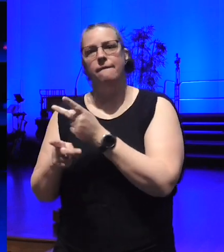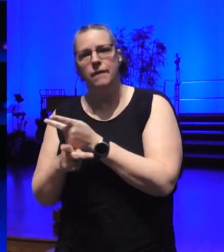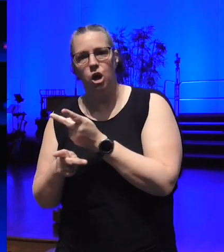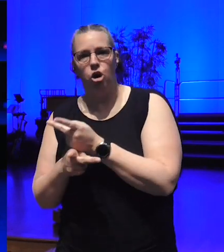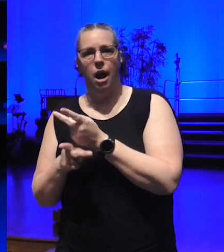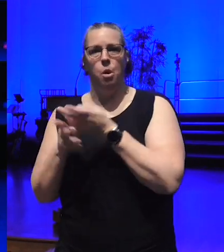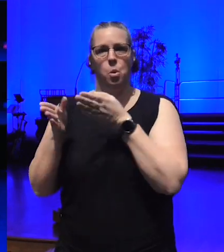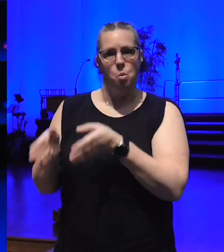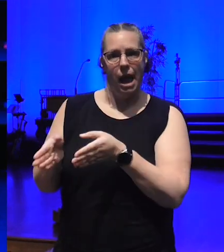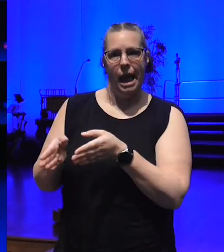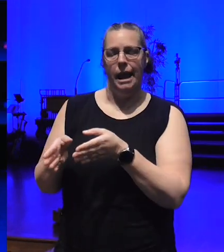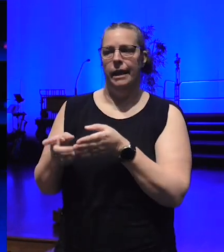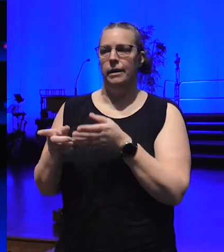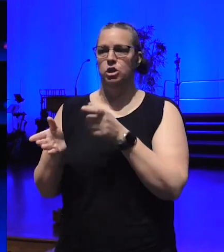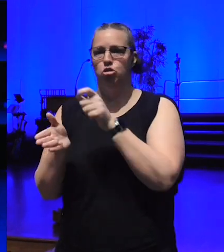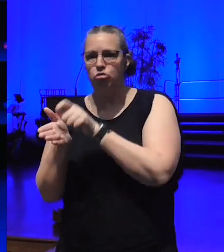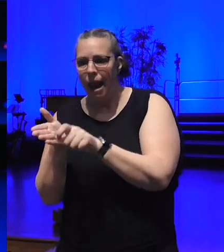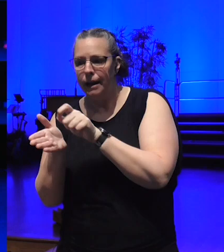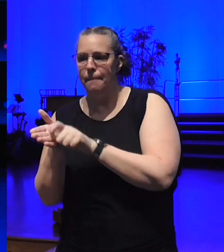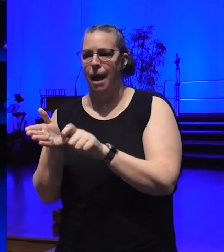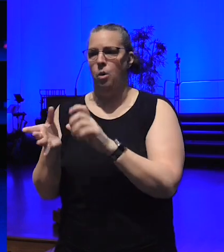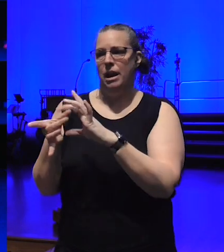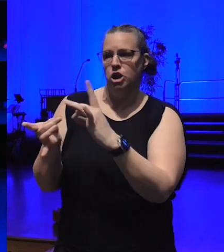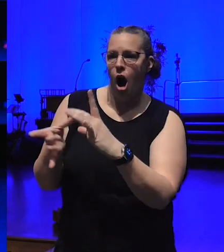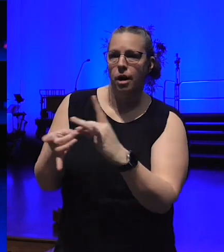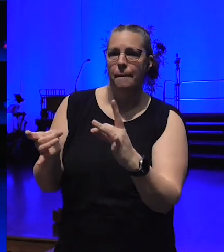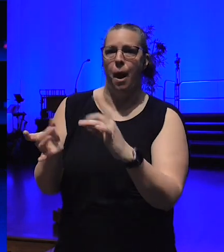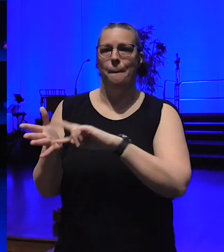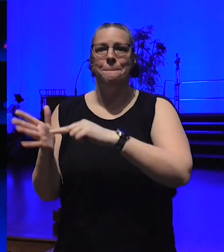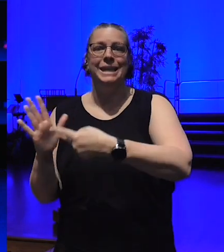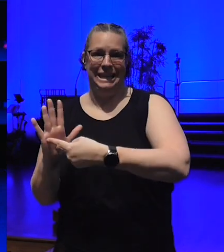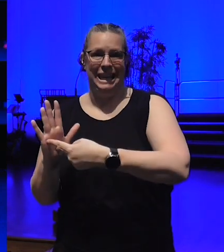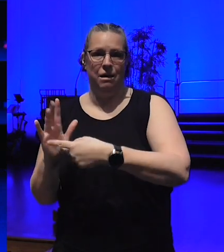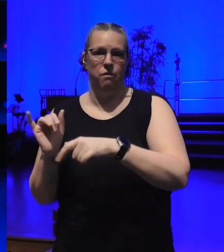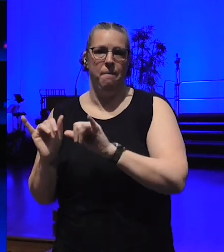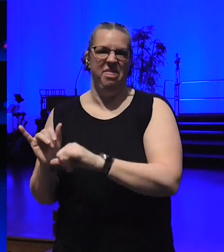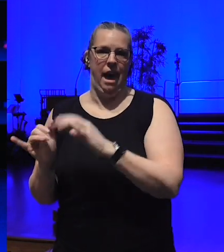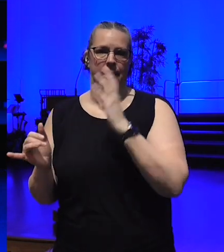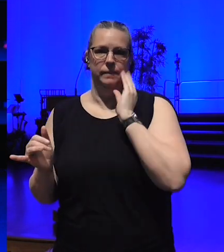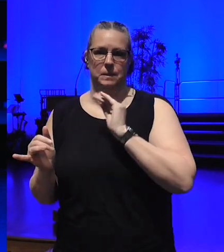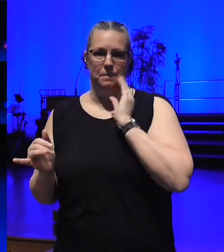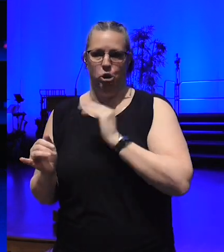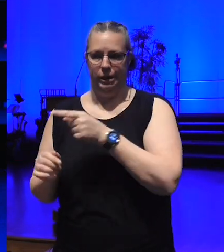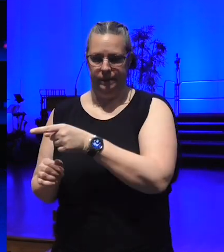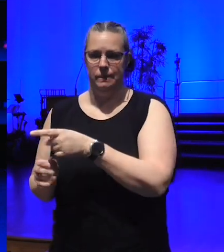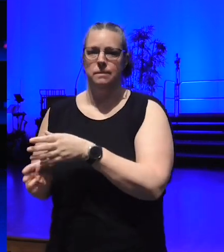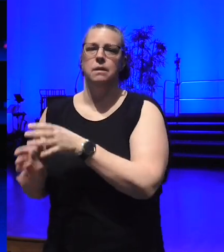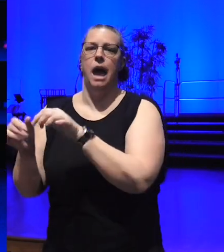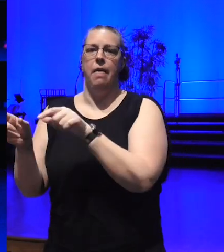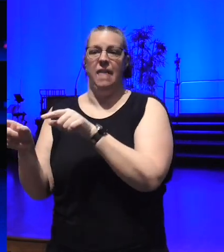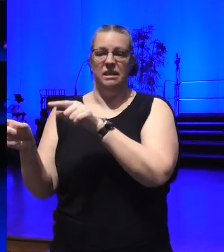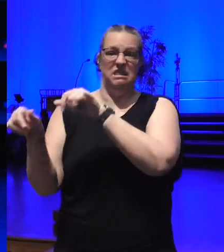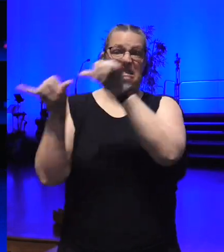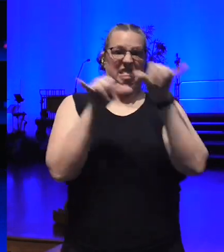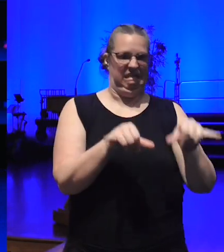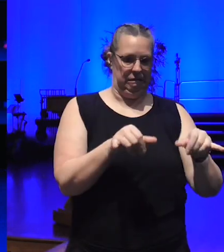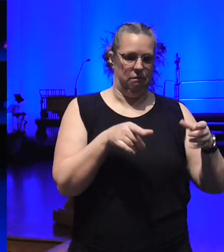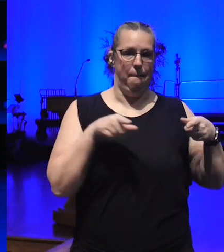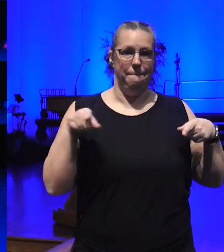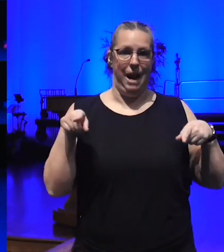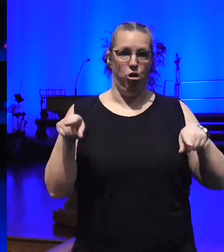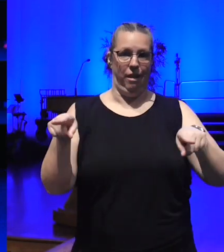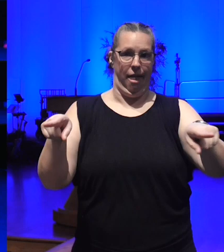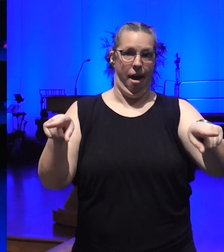to talk about to write about meaning out of that experience they're parallels to the lives of the